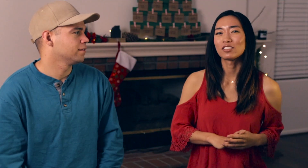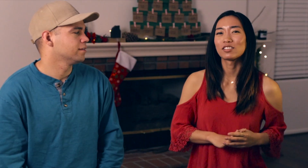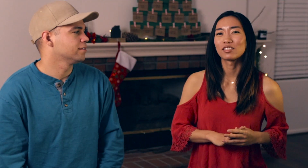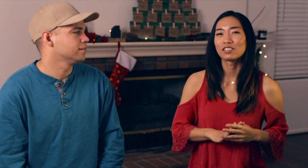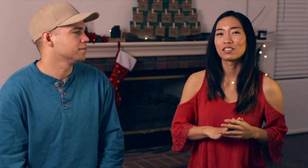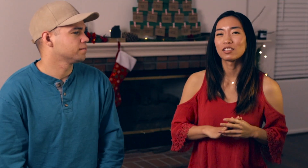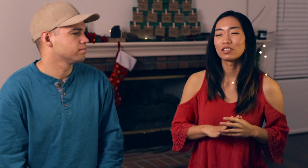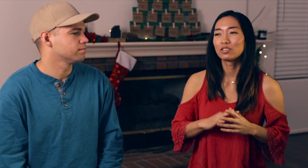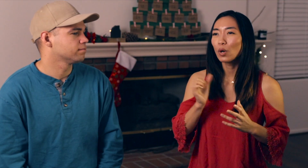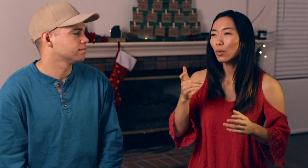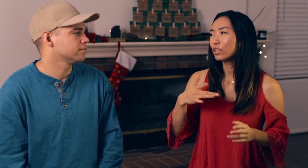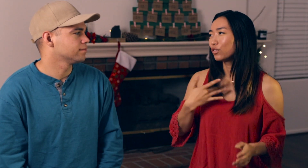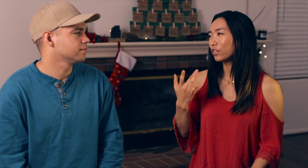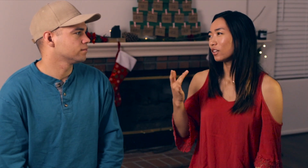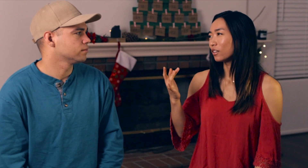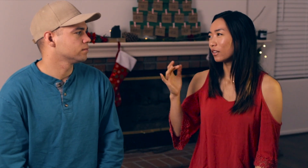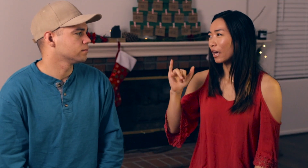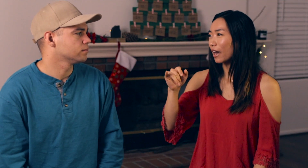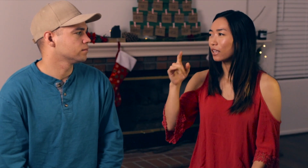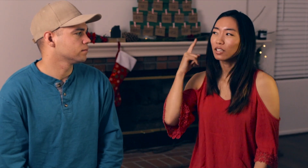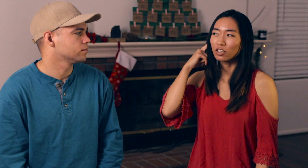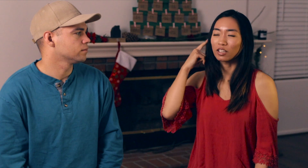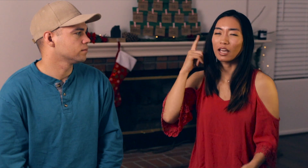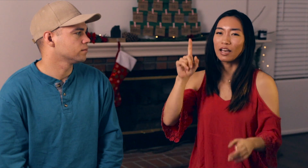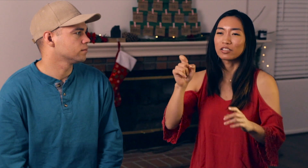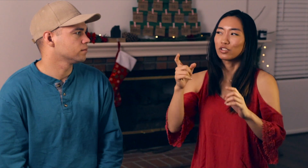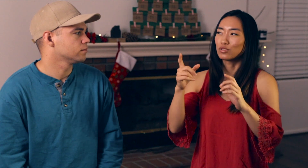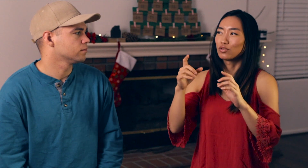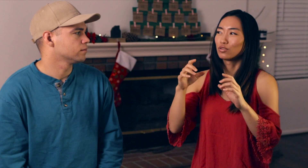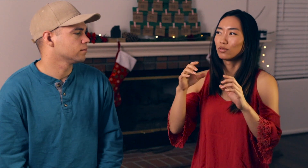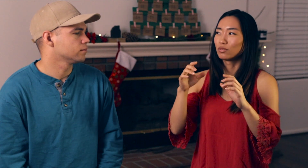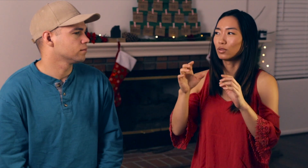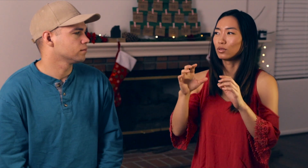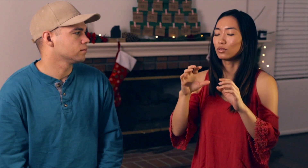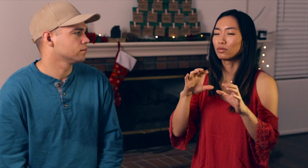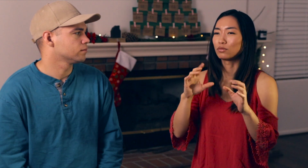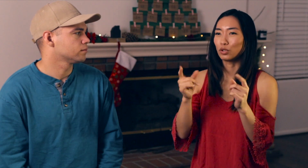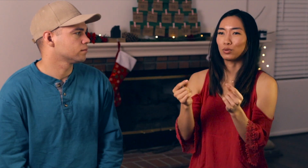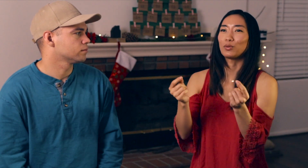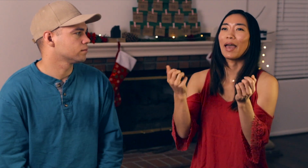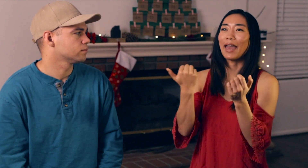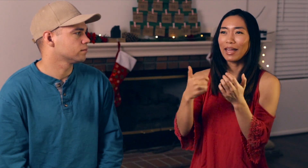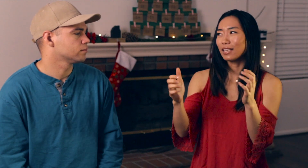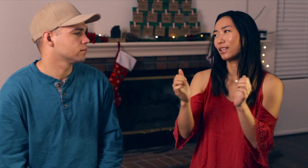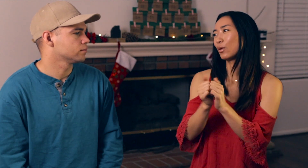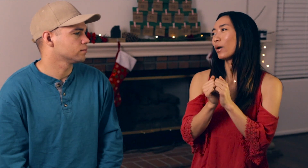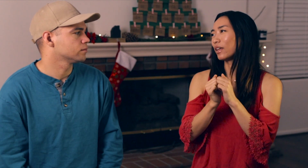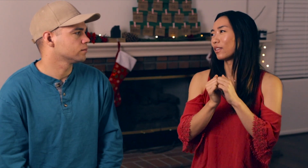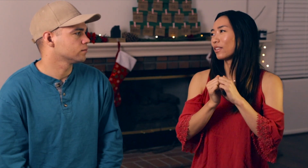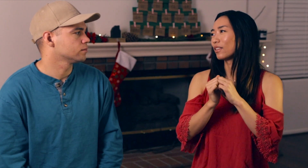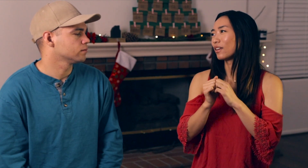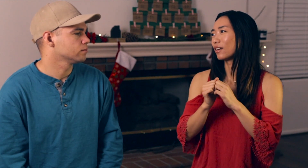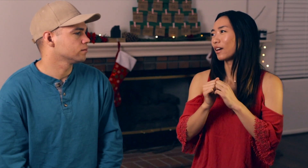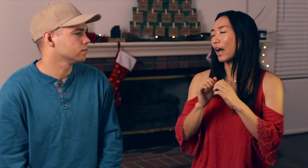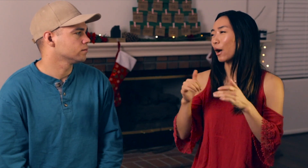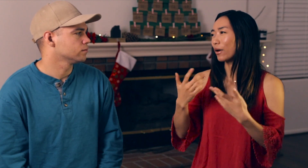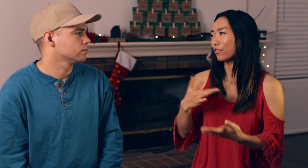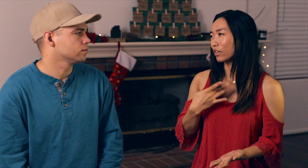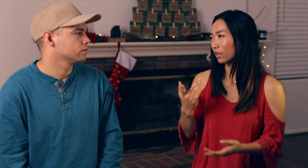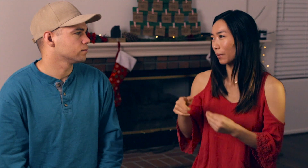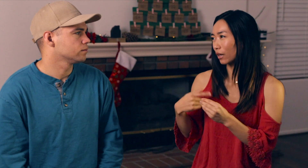I just don't want you feel that hearing has to do anything with how I feel about